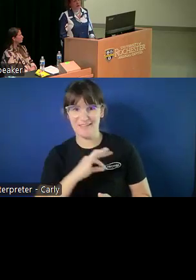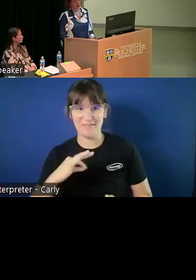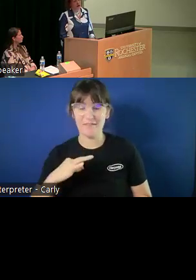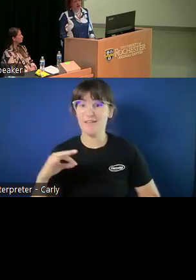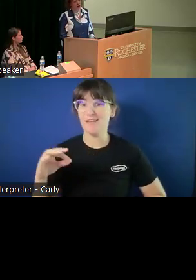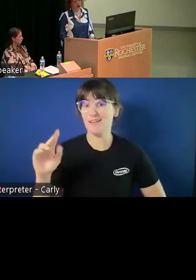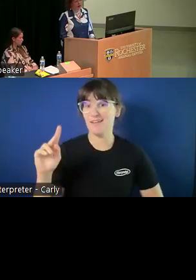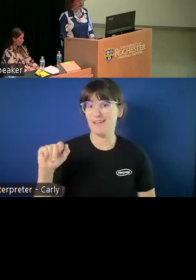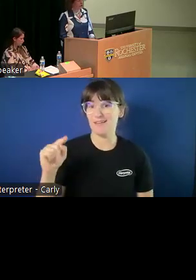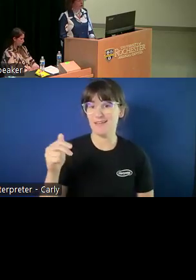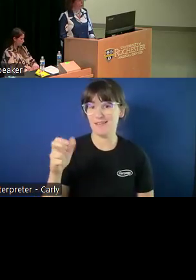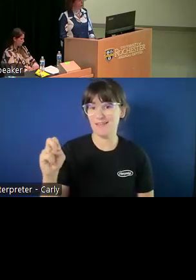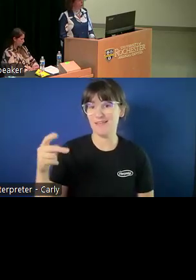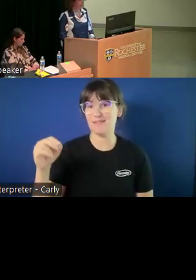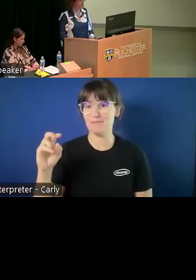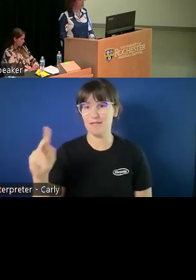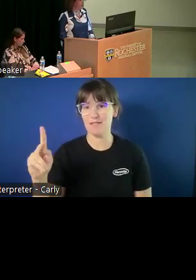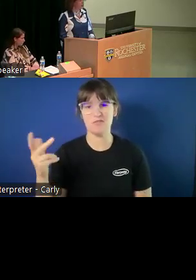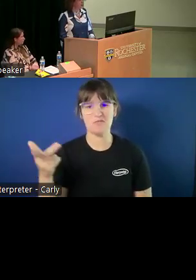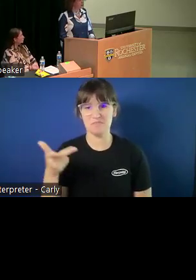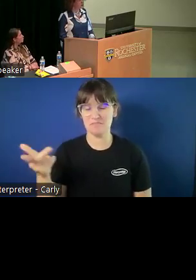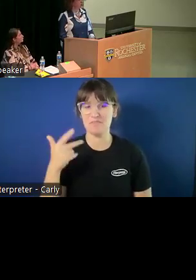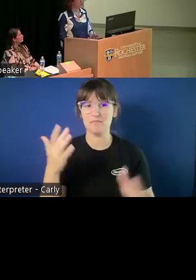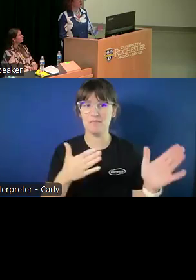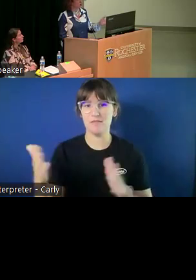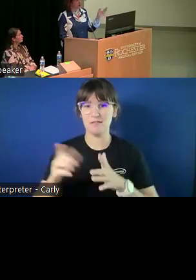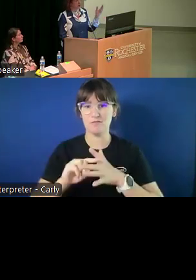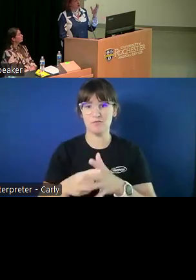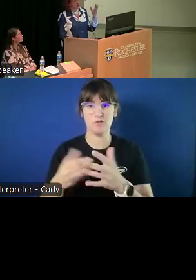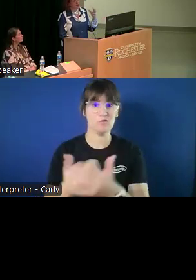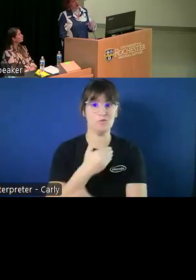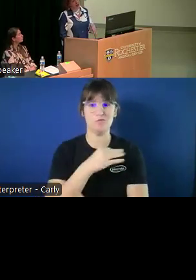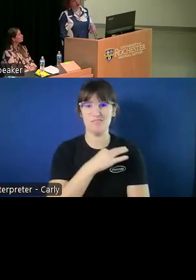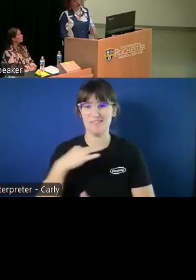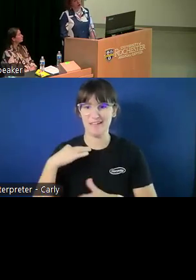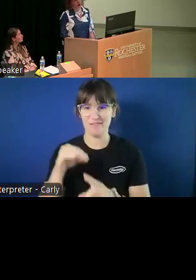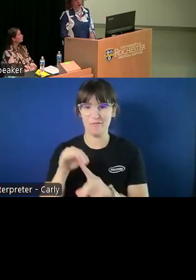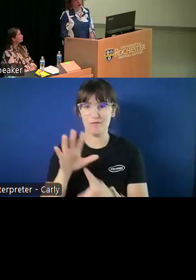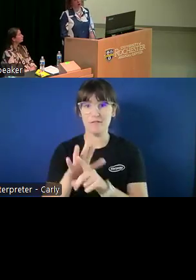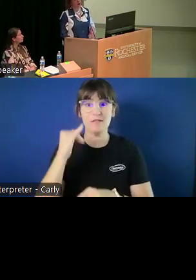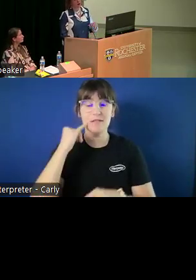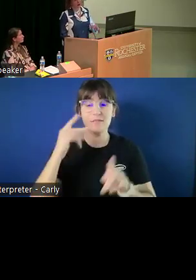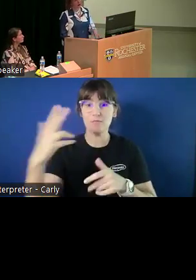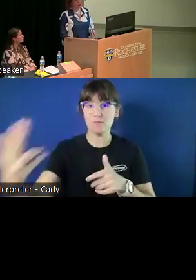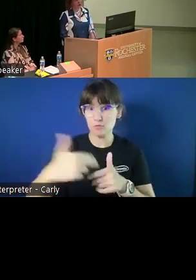committed to starting a new staff orientation where when people join the department they can